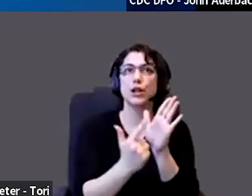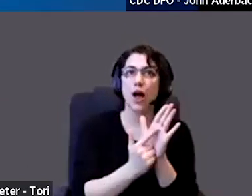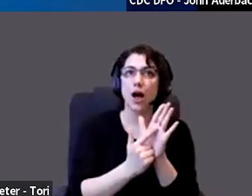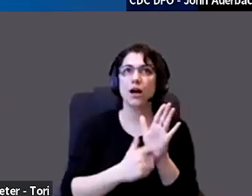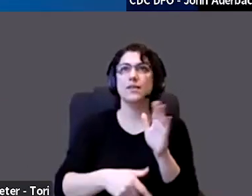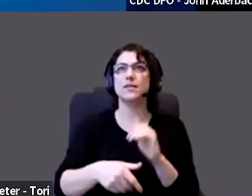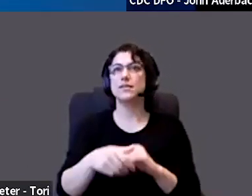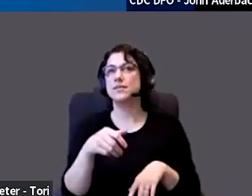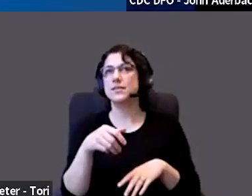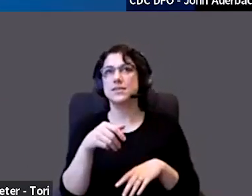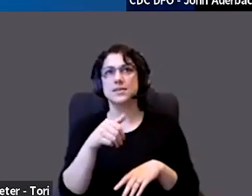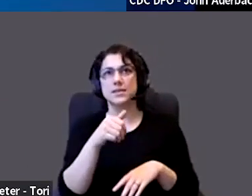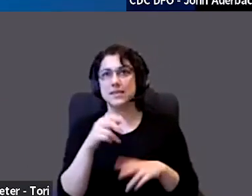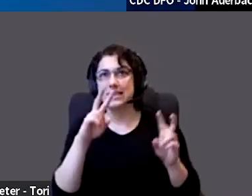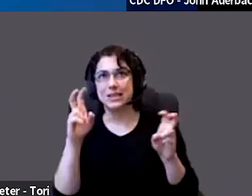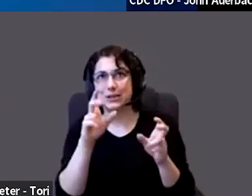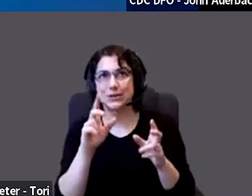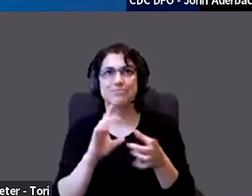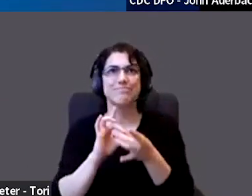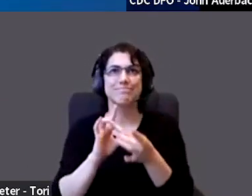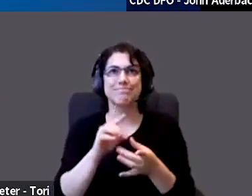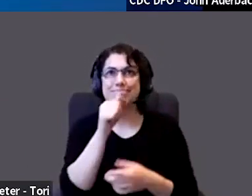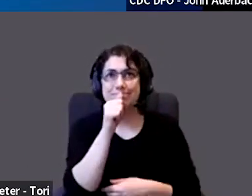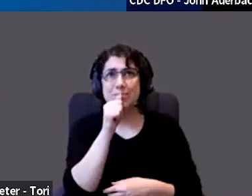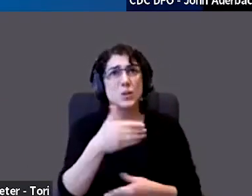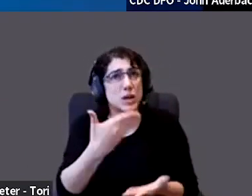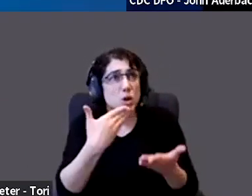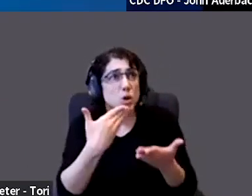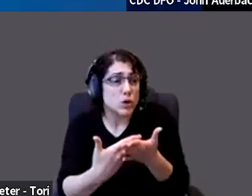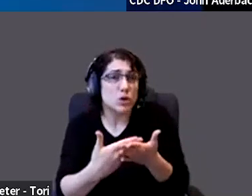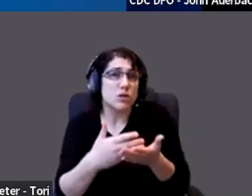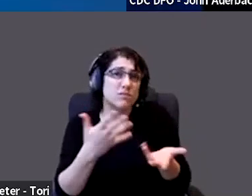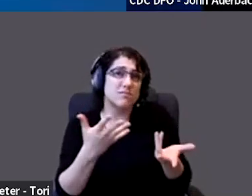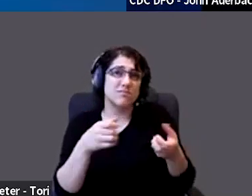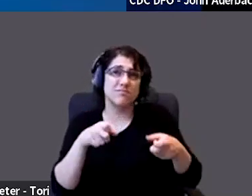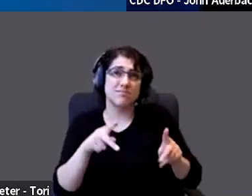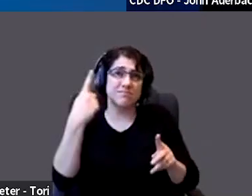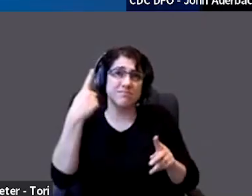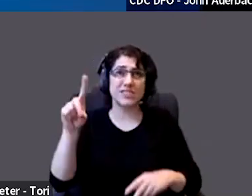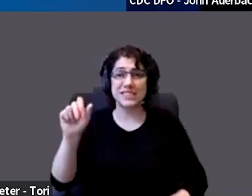But they would be a great source of data. And so I really -- I really support your trying